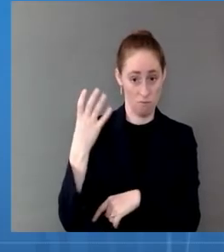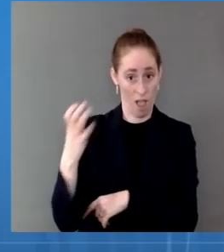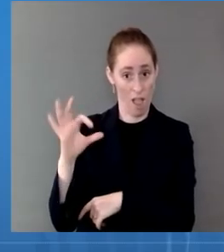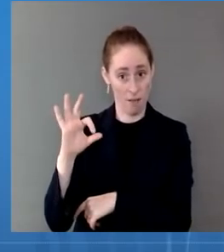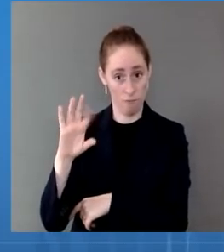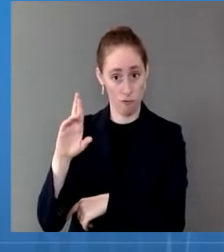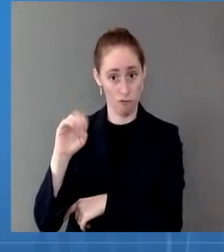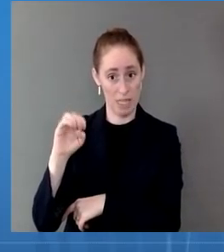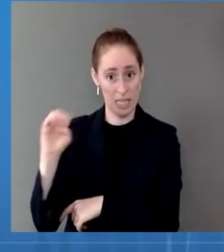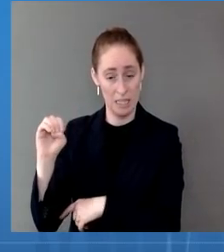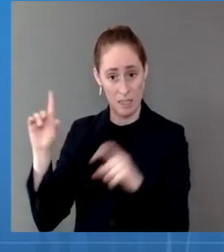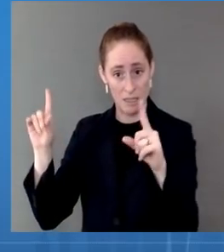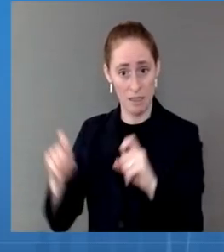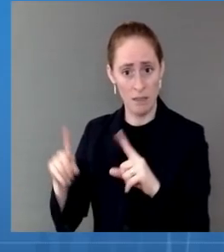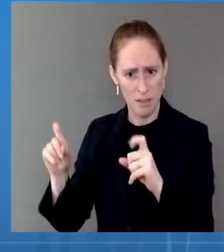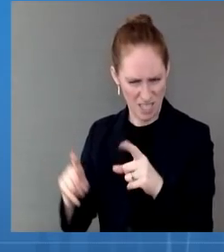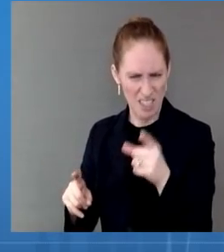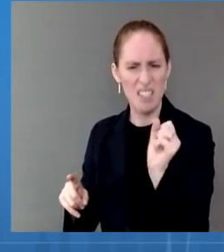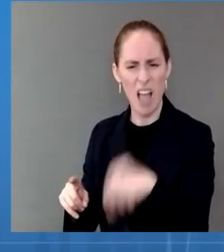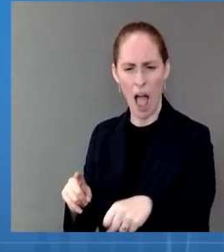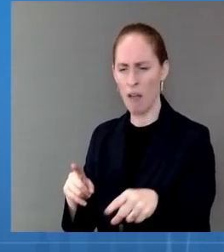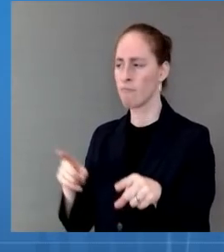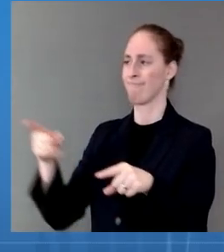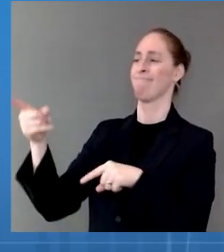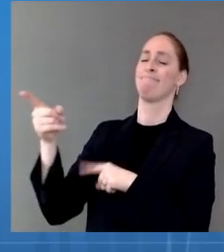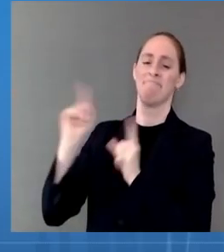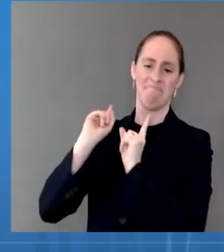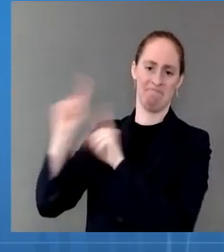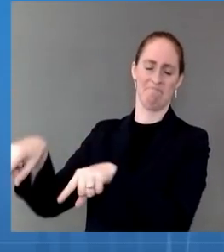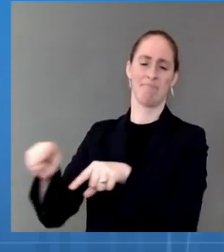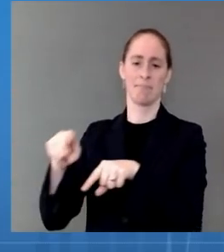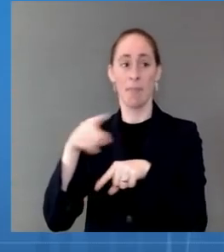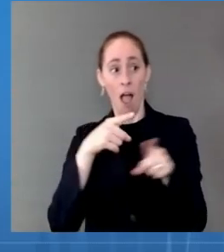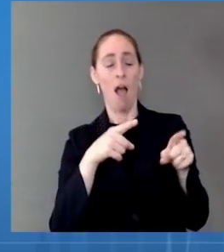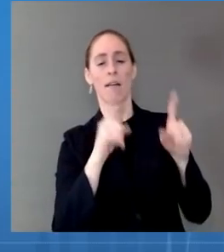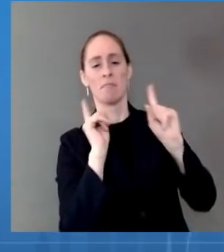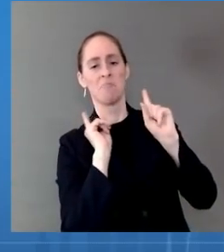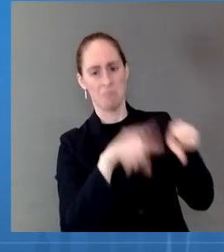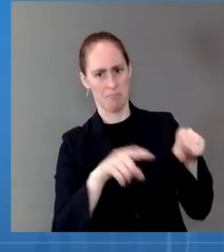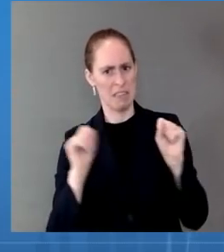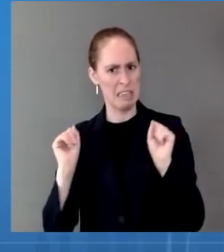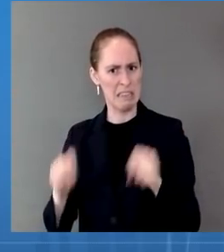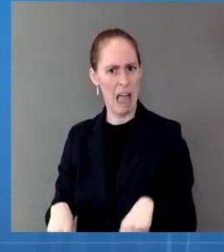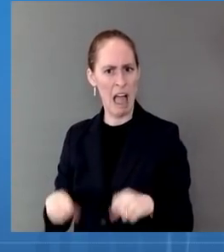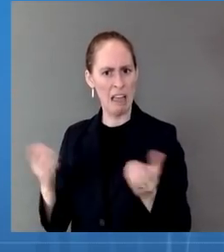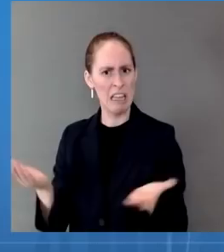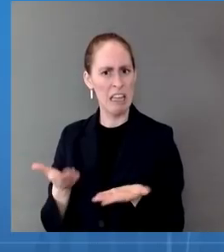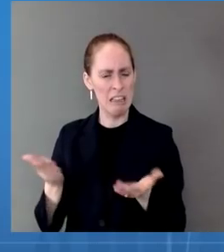There is enough testing capacity in this country, and we're confident that as more tests come to market,